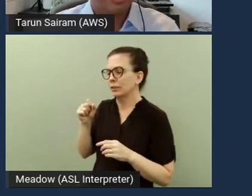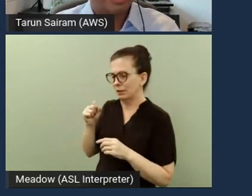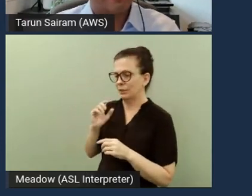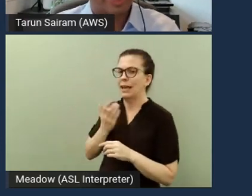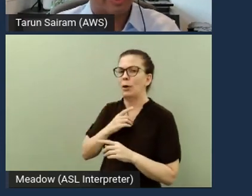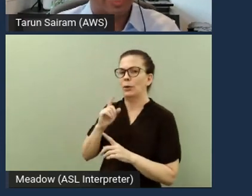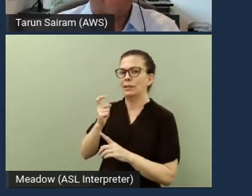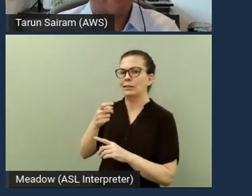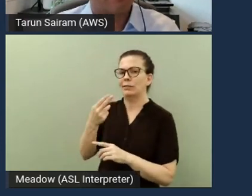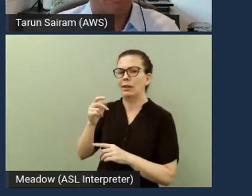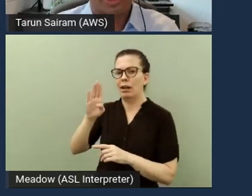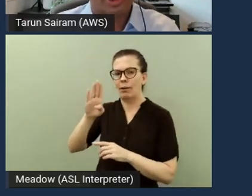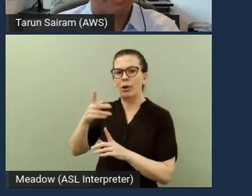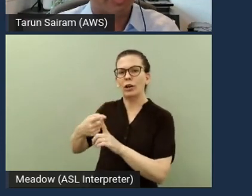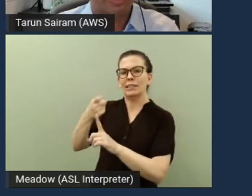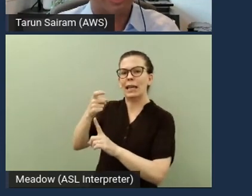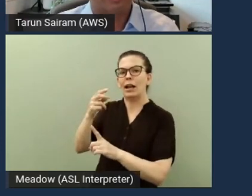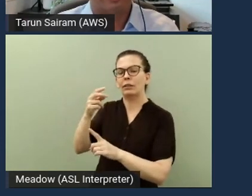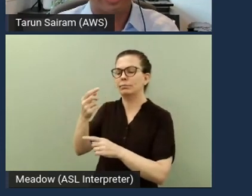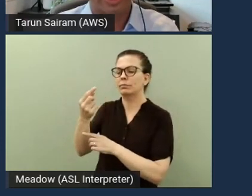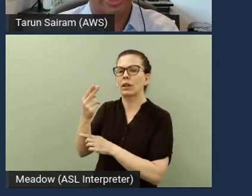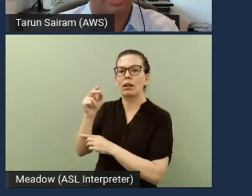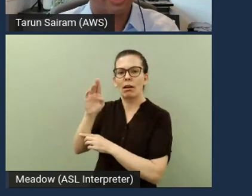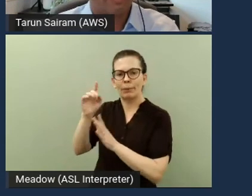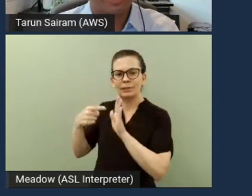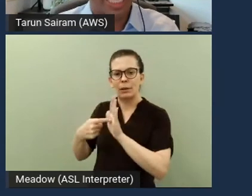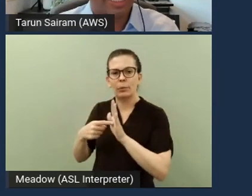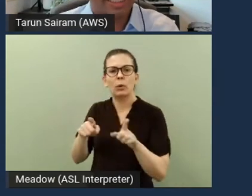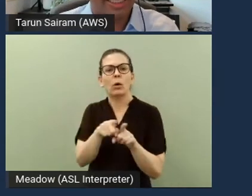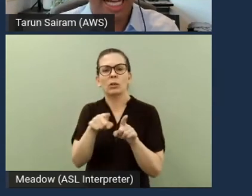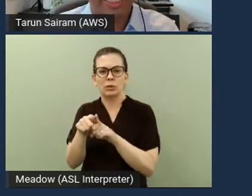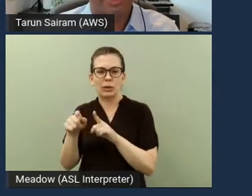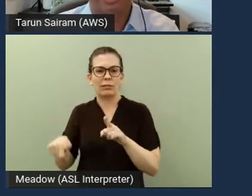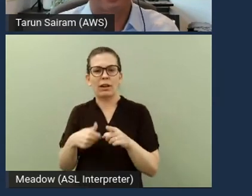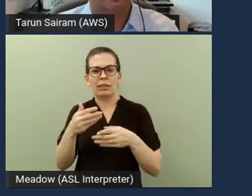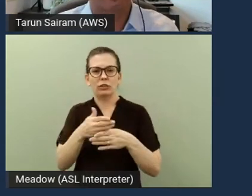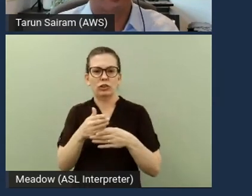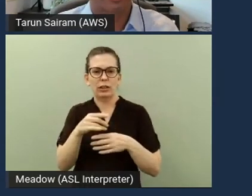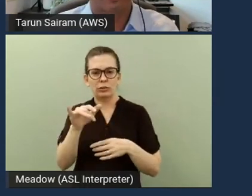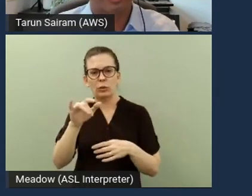And then we also have a What's new post that we're gonna share with that. Excellent. - And this has a link to the notebook as well.